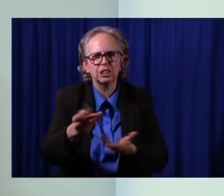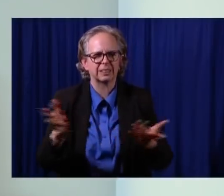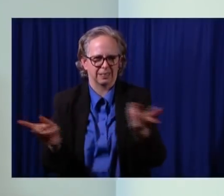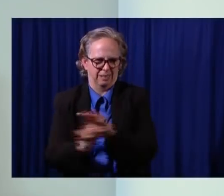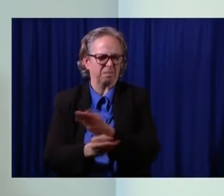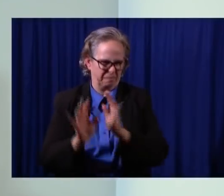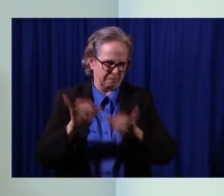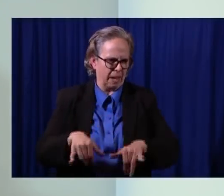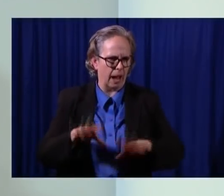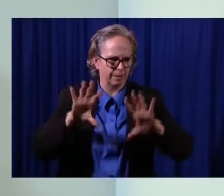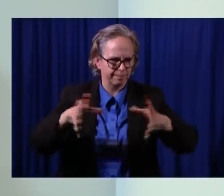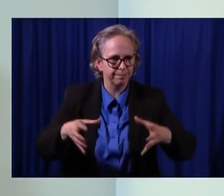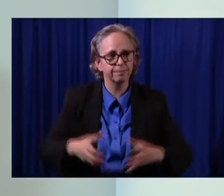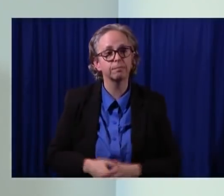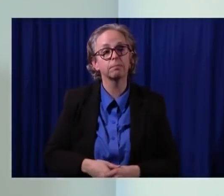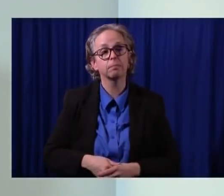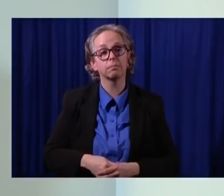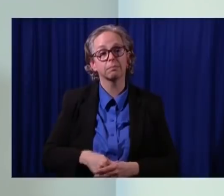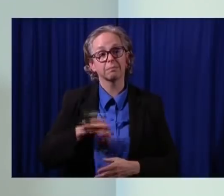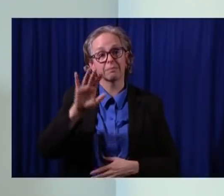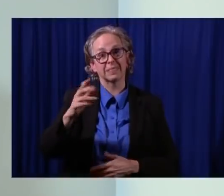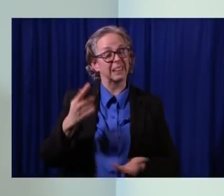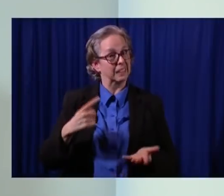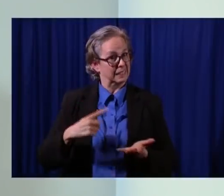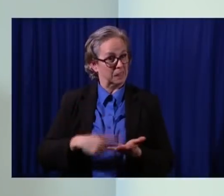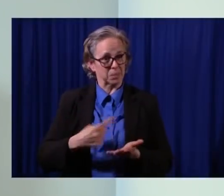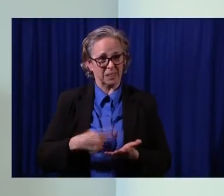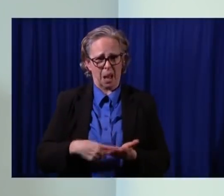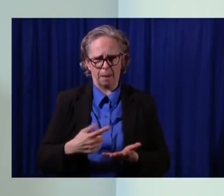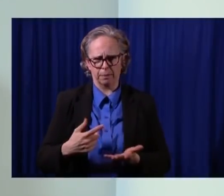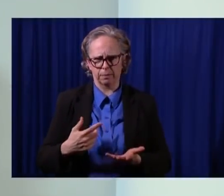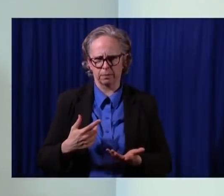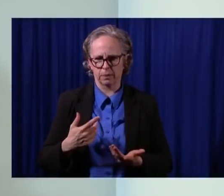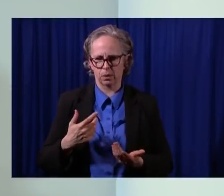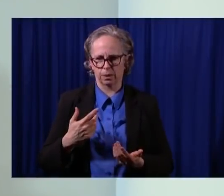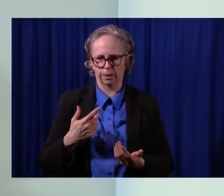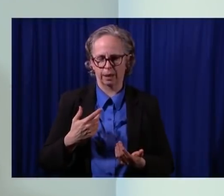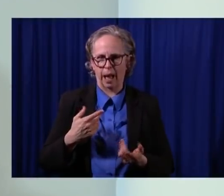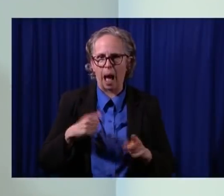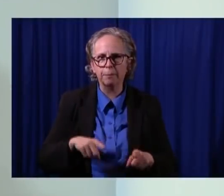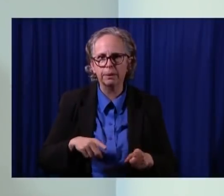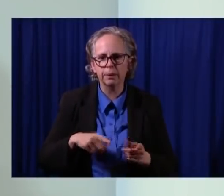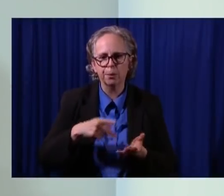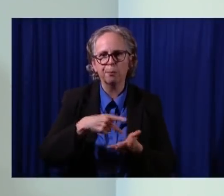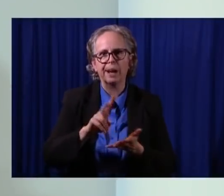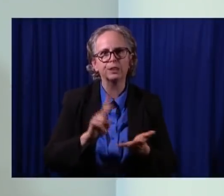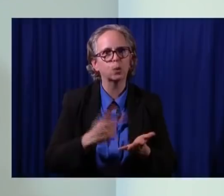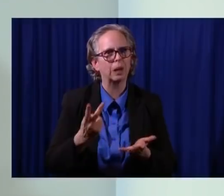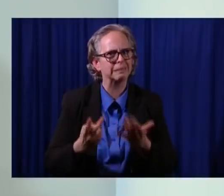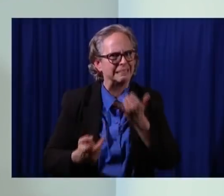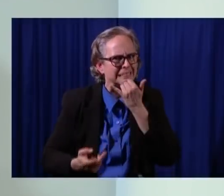PROCESS AT THE OFFICE OF BUDGET MANAGEMENT REGARDING DUPLICATE